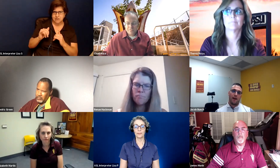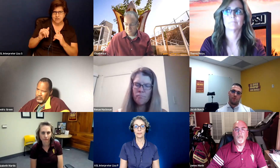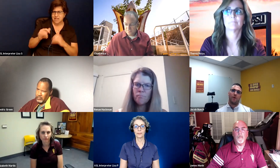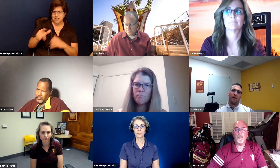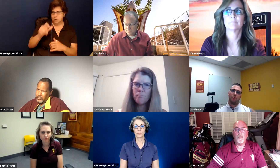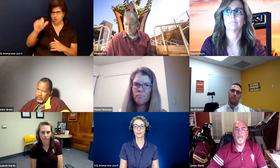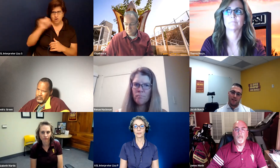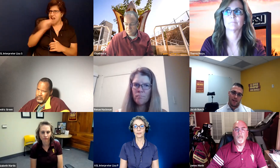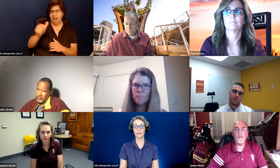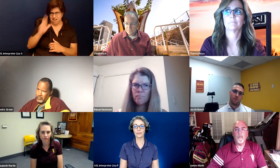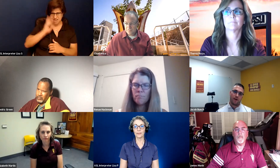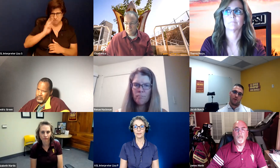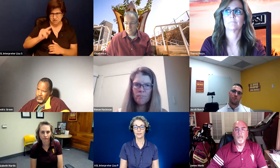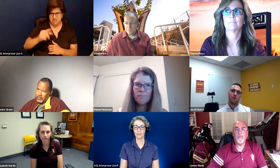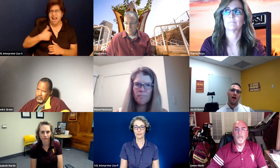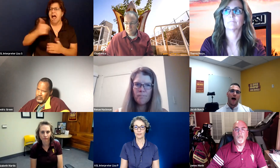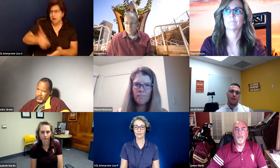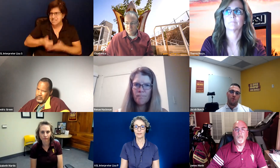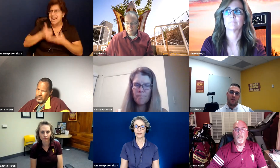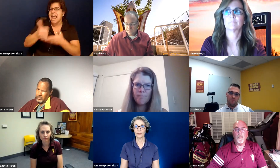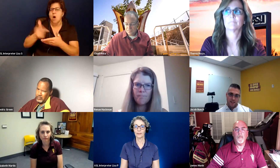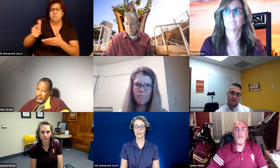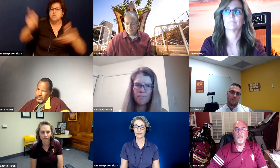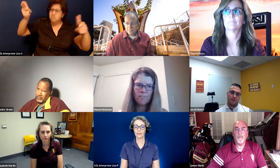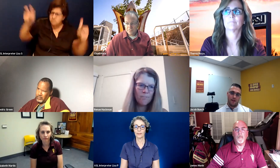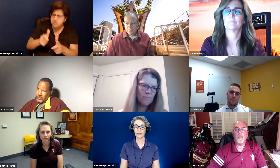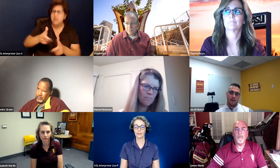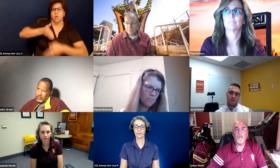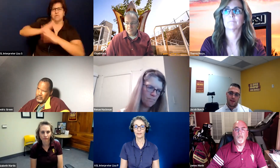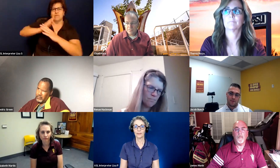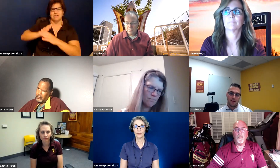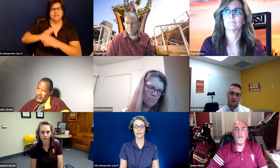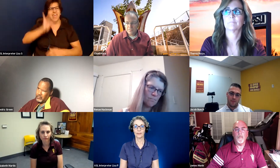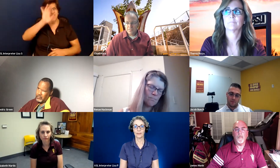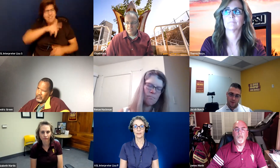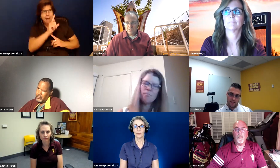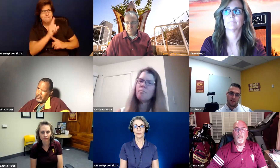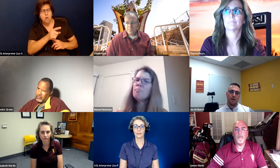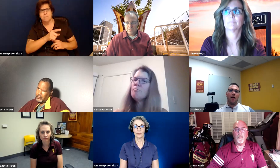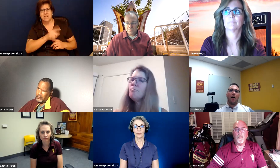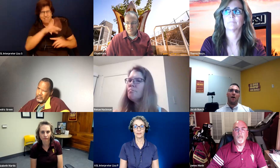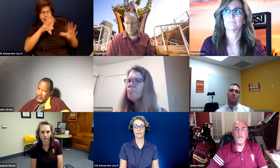And I was going to help to mitigate those barriers. So I knew immediately, and in that meeting